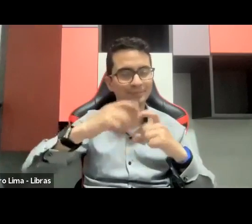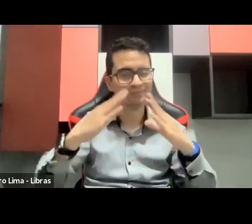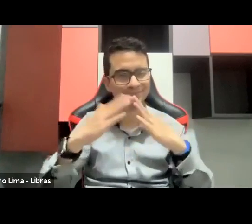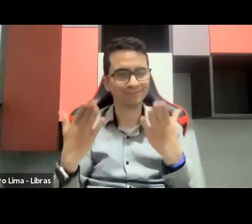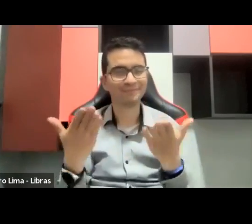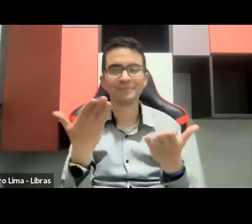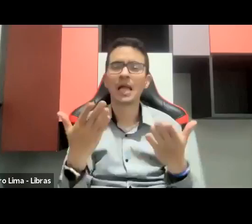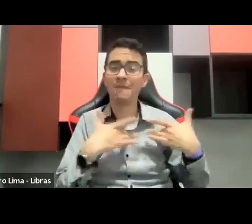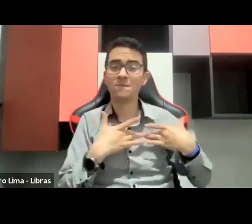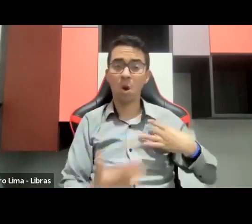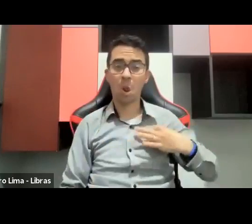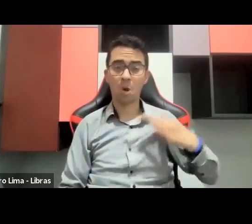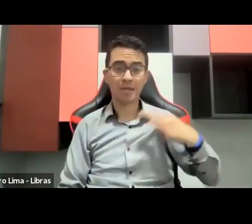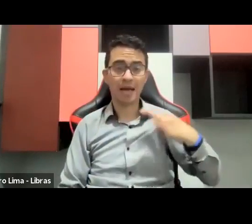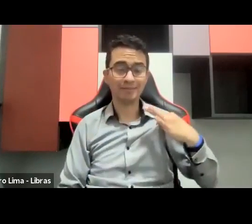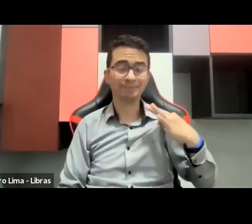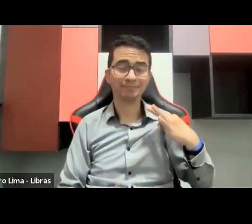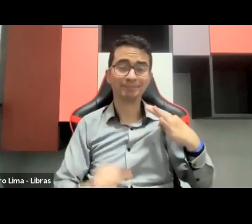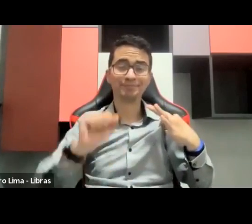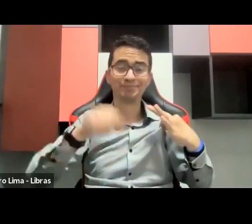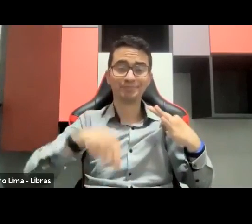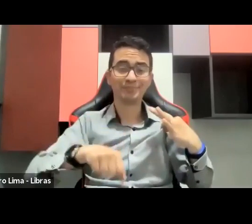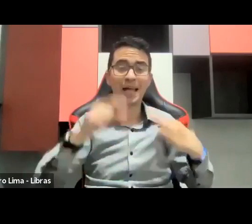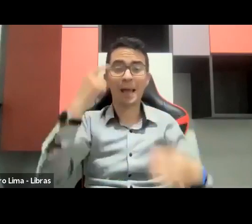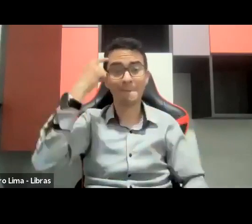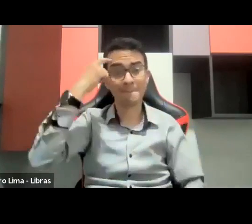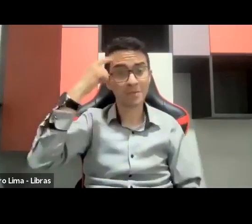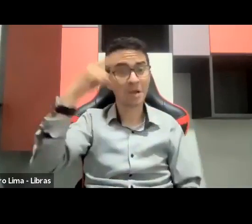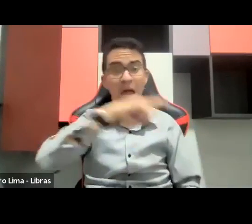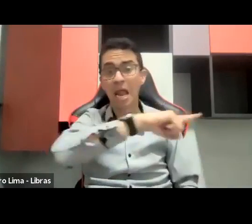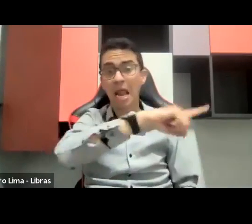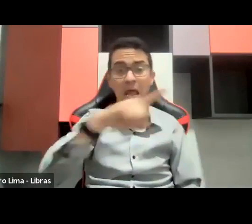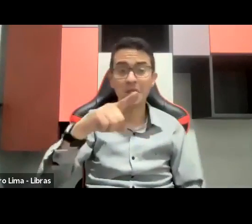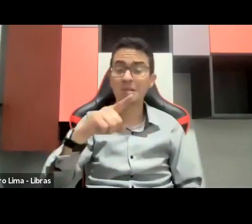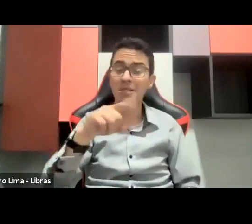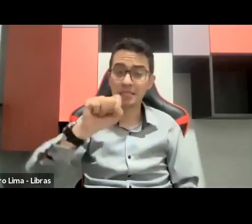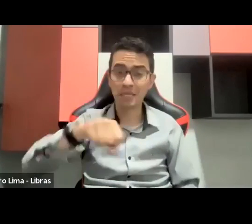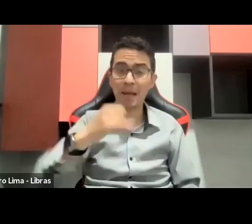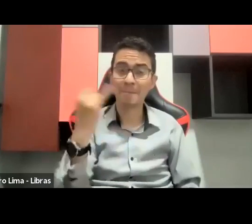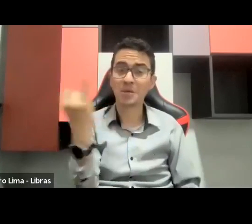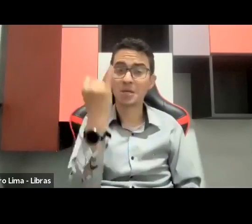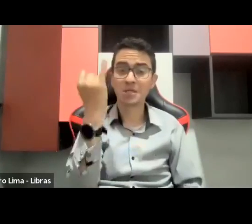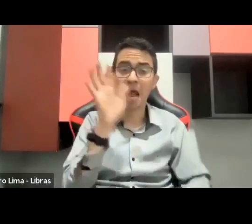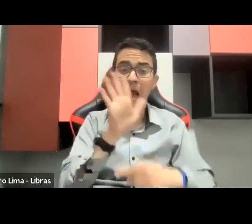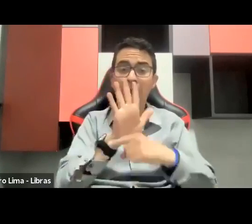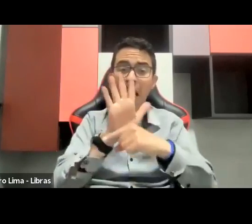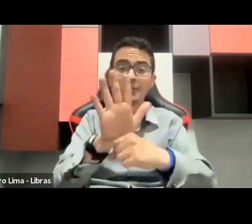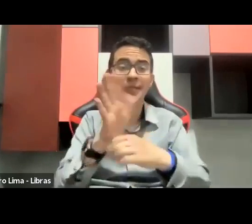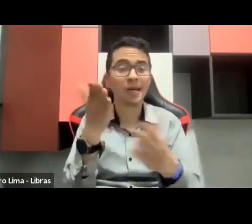it morally important morally important than find that morally important than find the humor right so at Rebekah being.